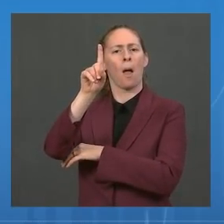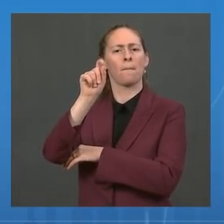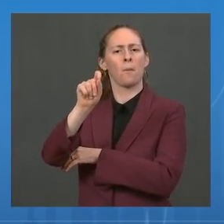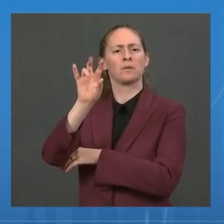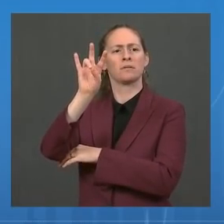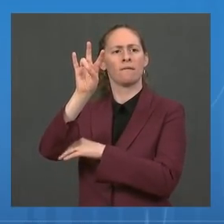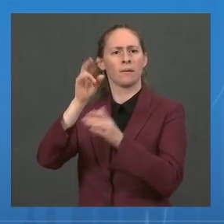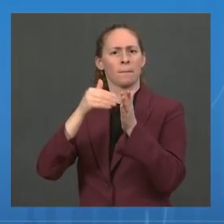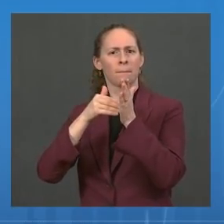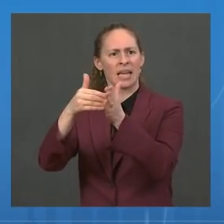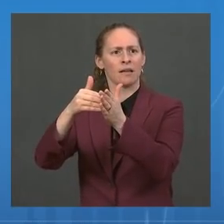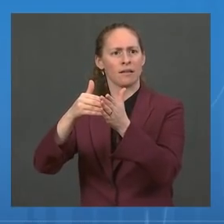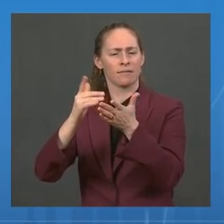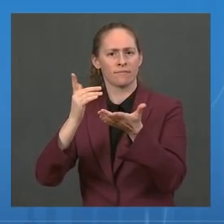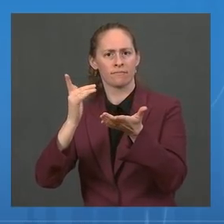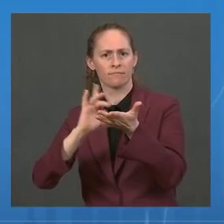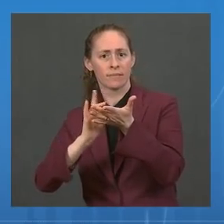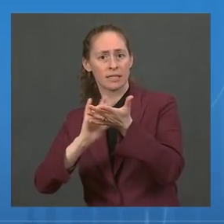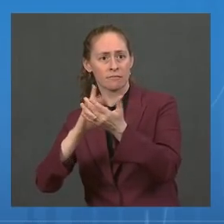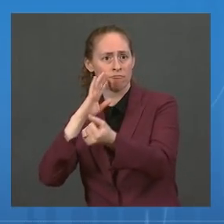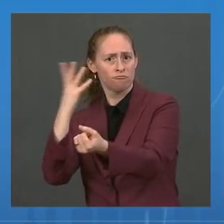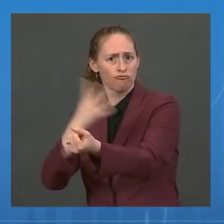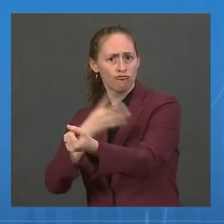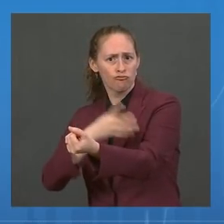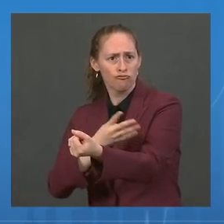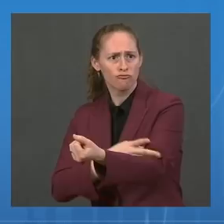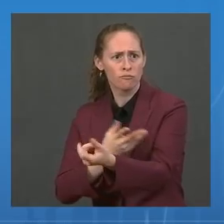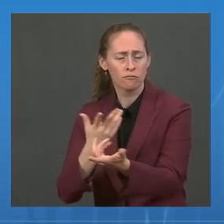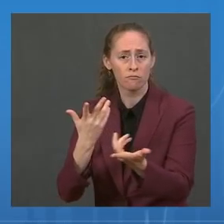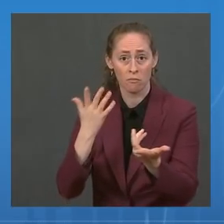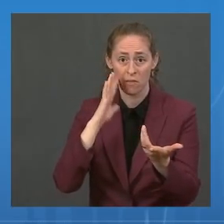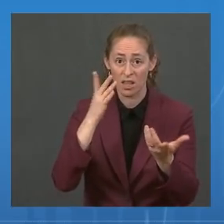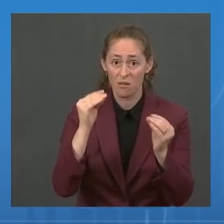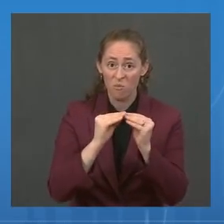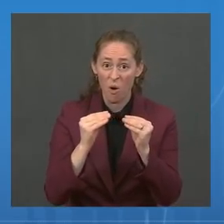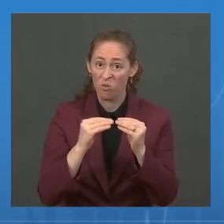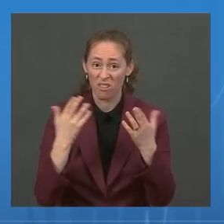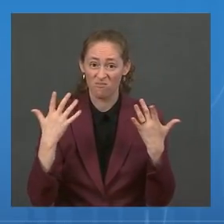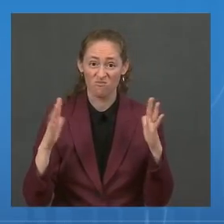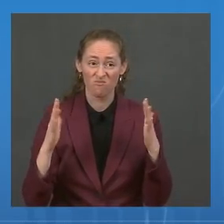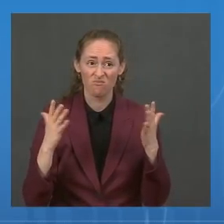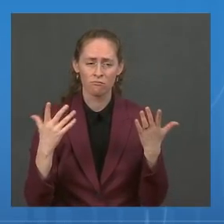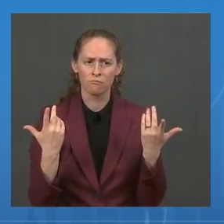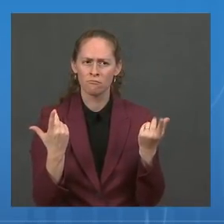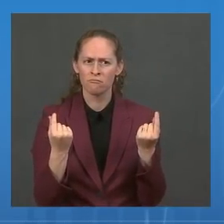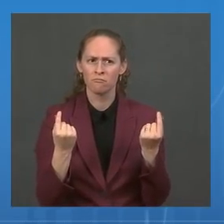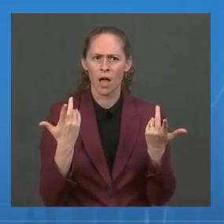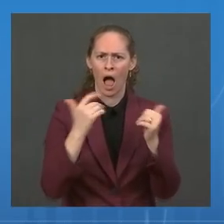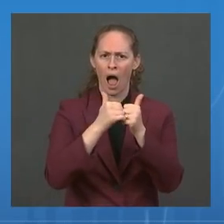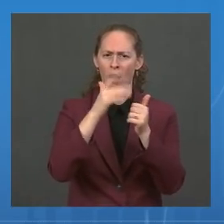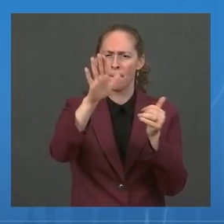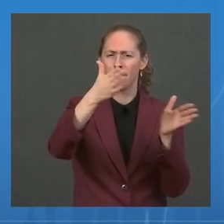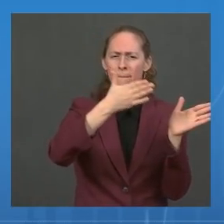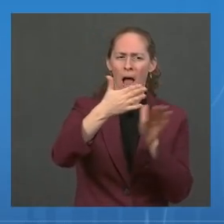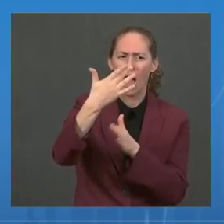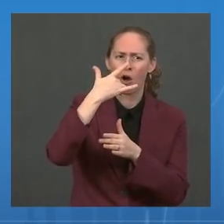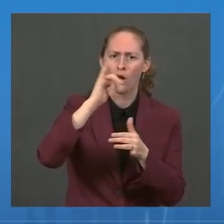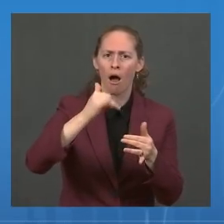but are there plans to buy more? And are there -- how exactly would these be distributed out to the states? Mr. Zients: Dr. Fauci,